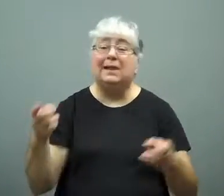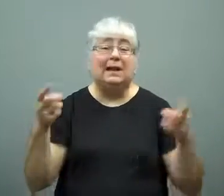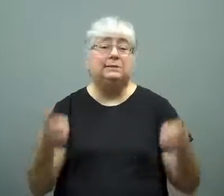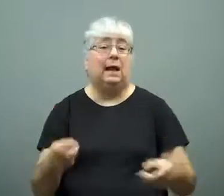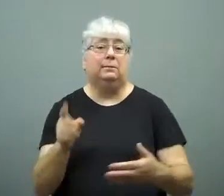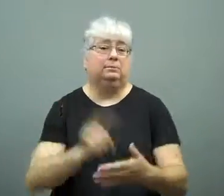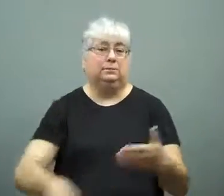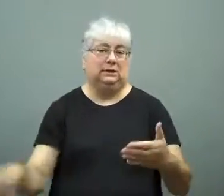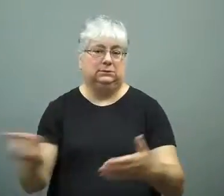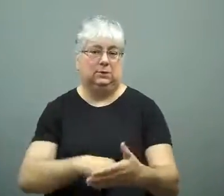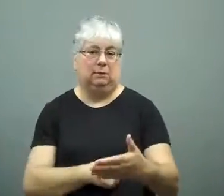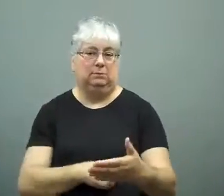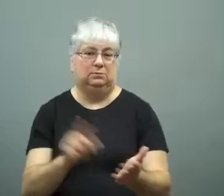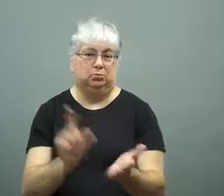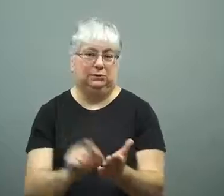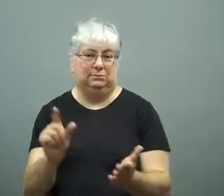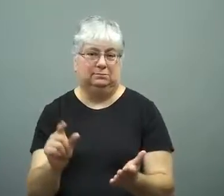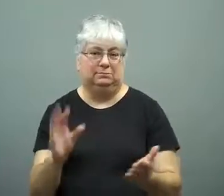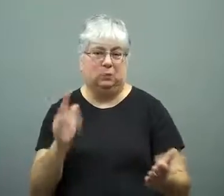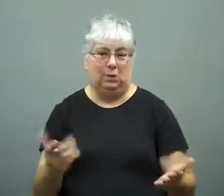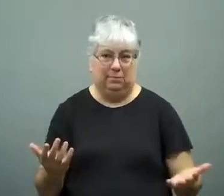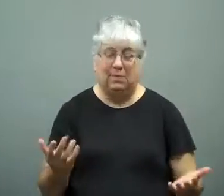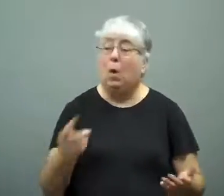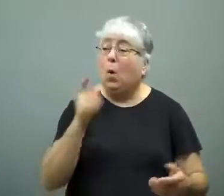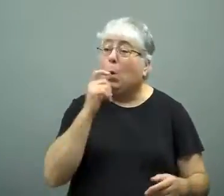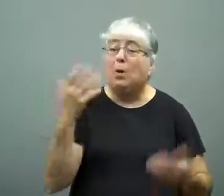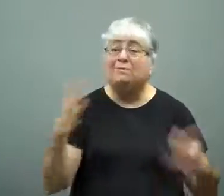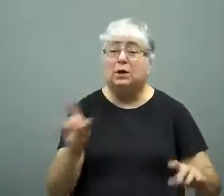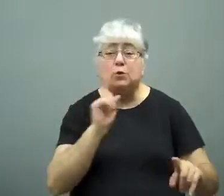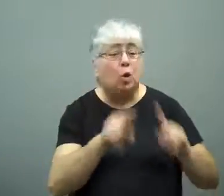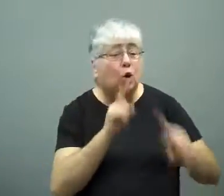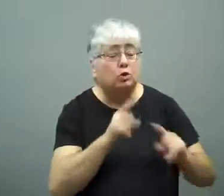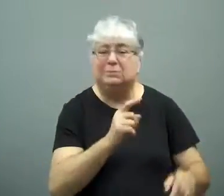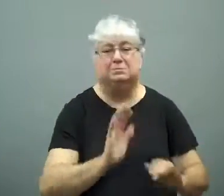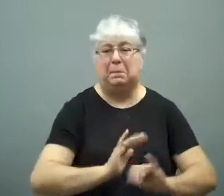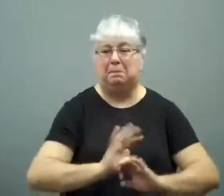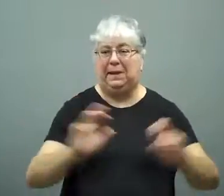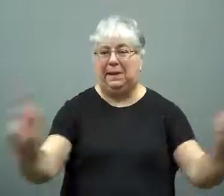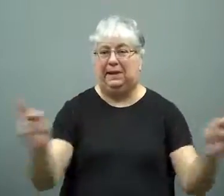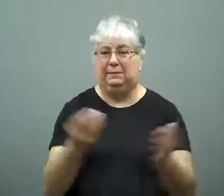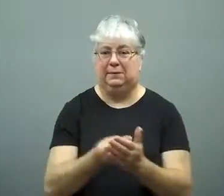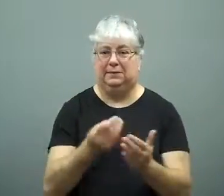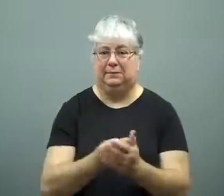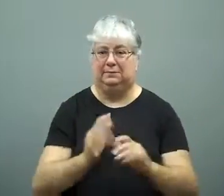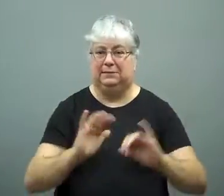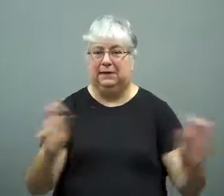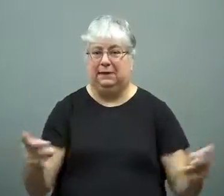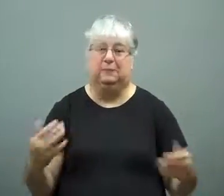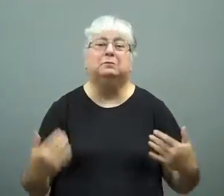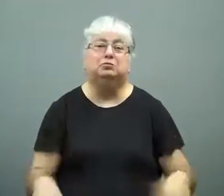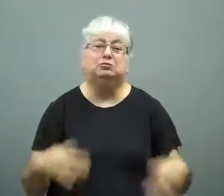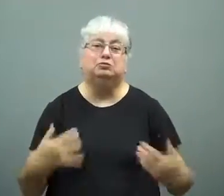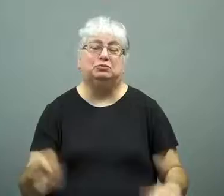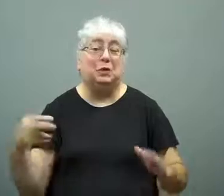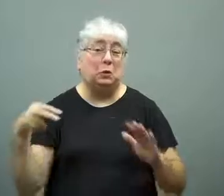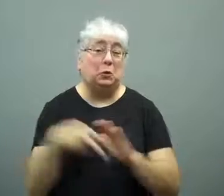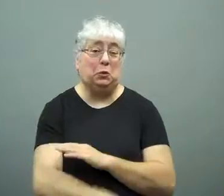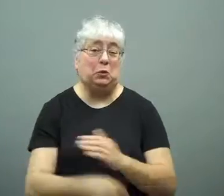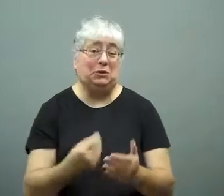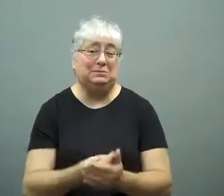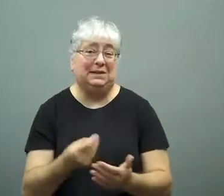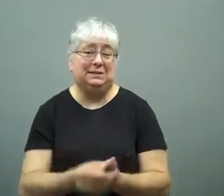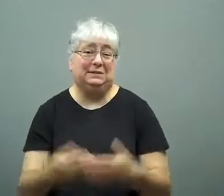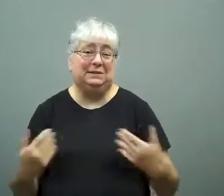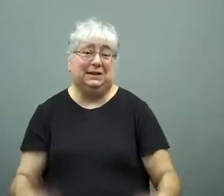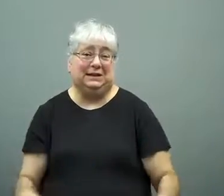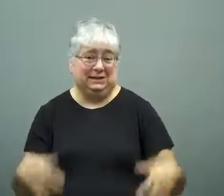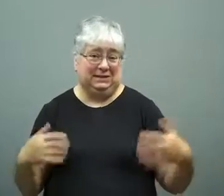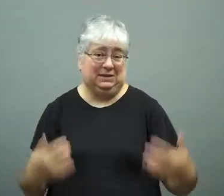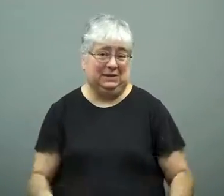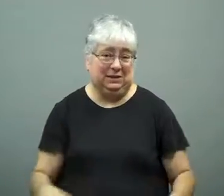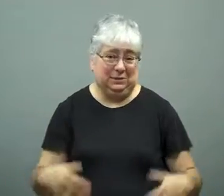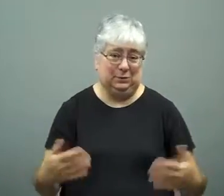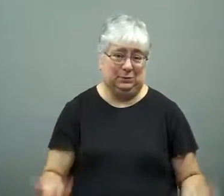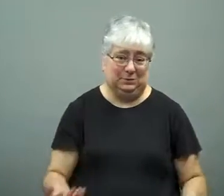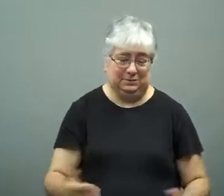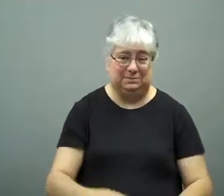has decided to cancel the publication of the book.